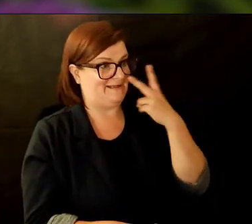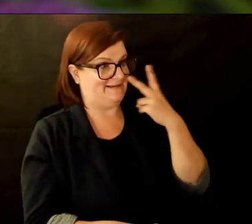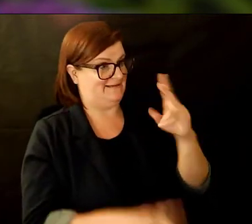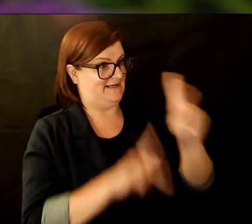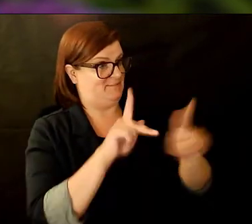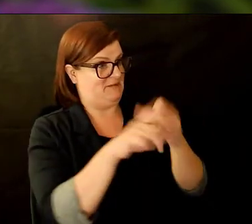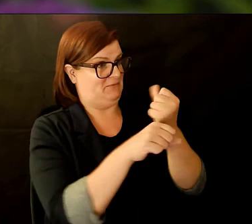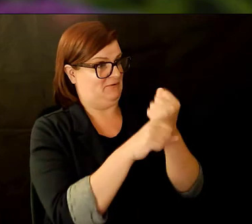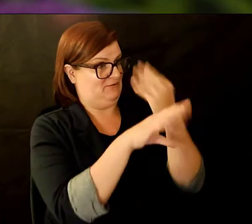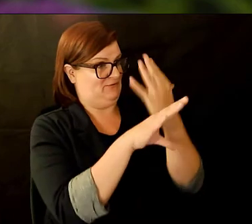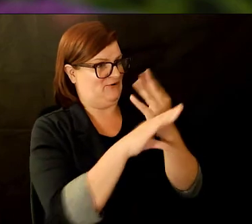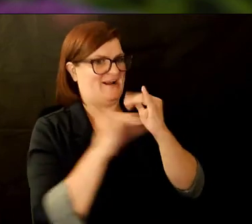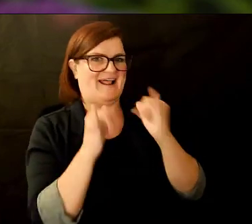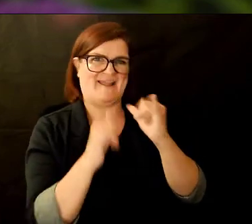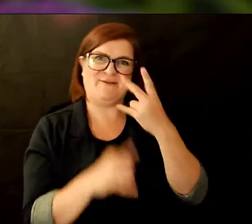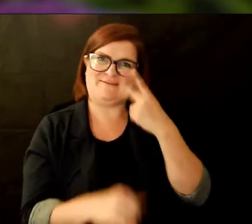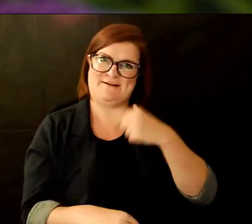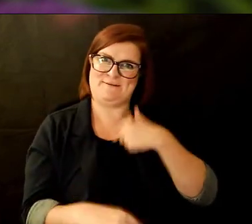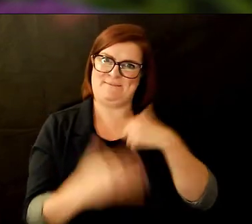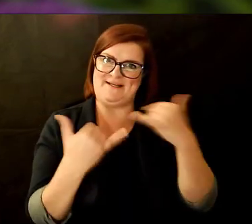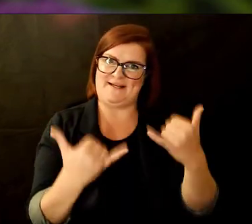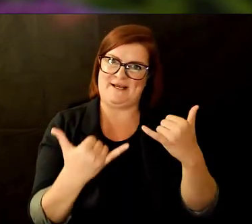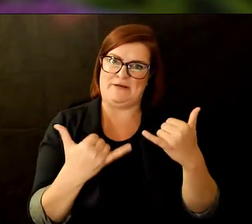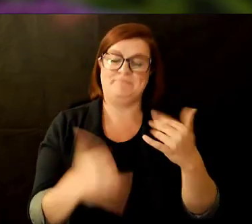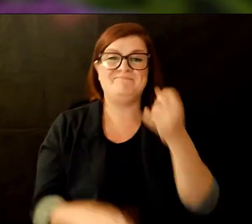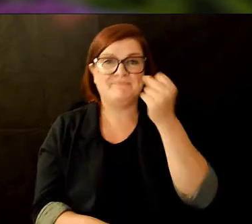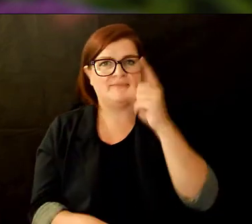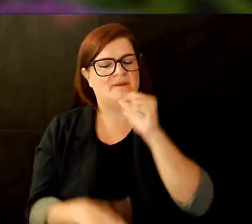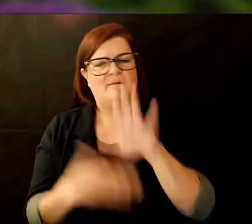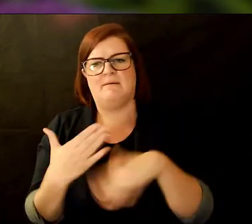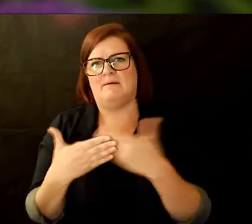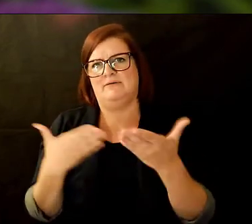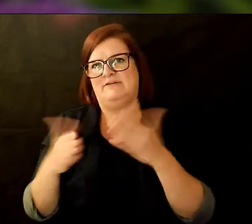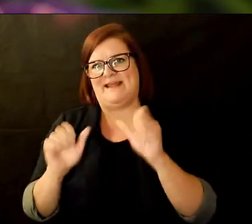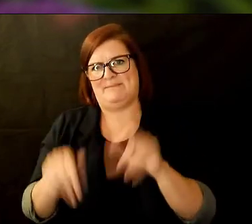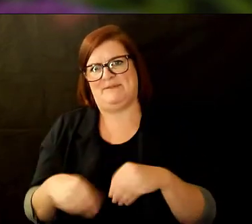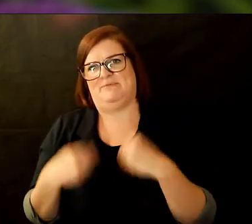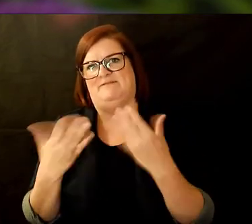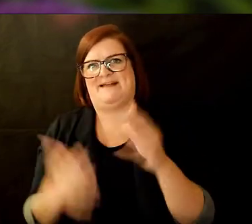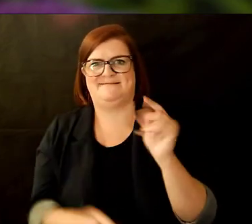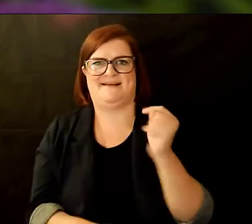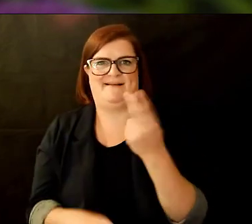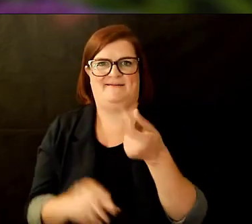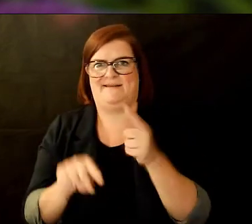seeing me right now. Not all of our services can be done in a telehealth way.